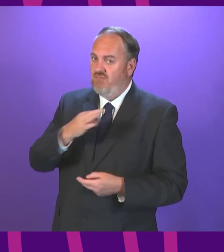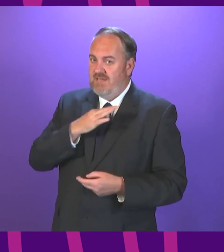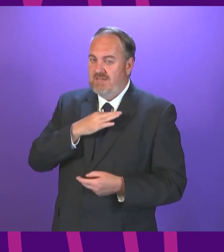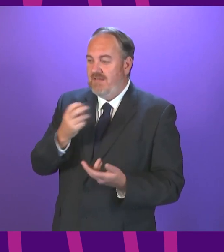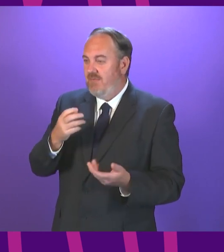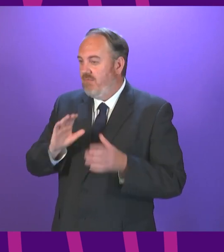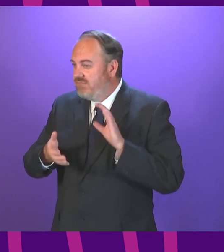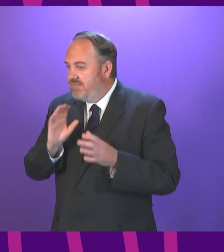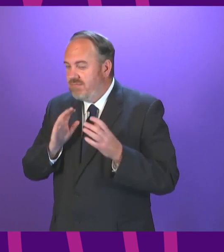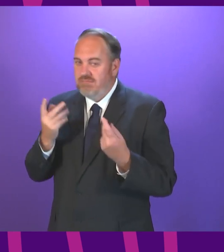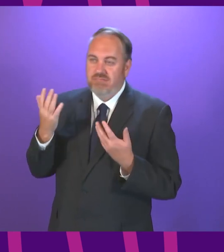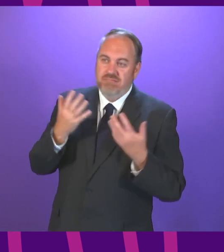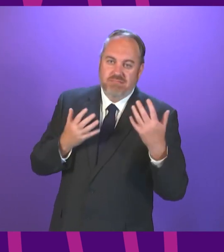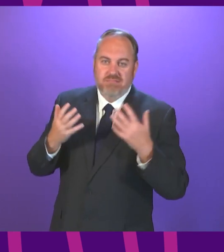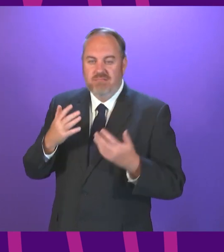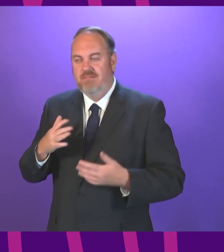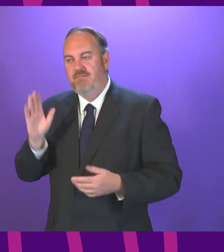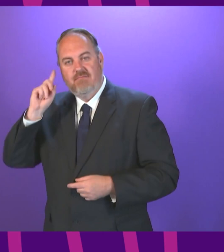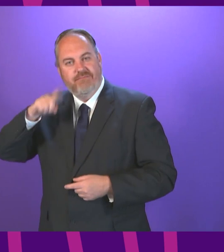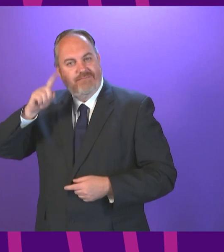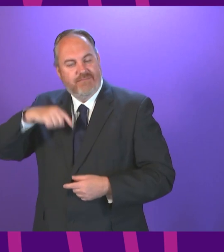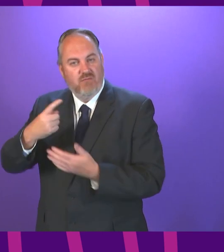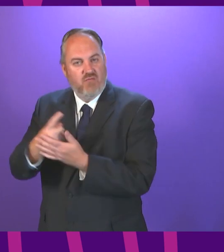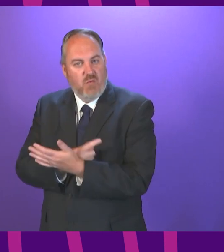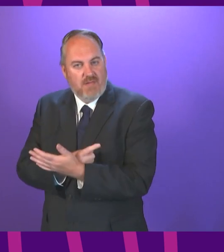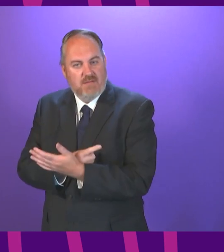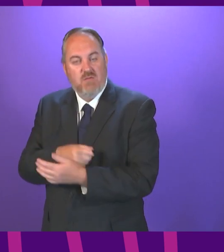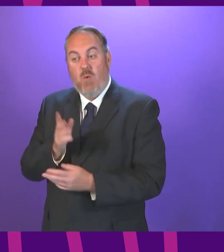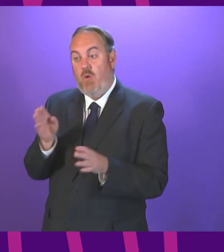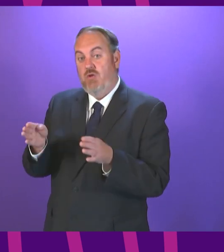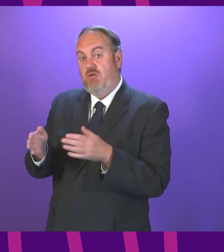when people might be less likely to follow rules. A midnight closing time represents